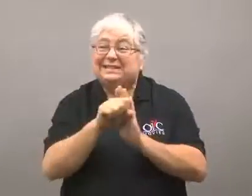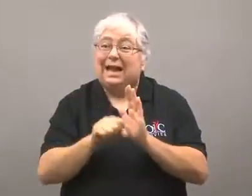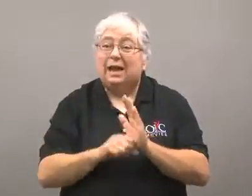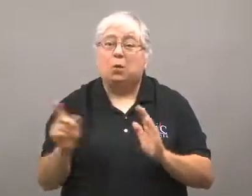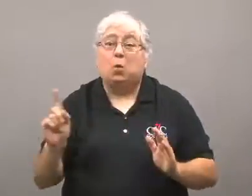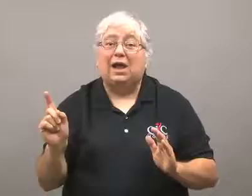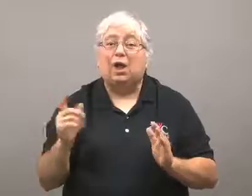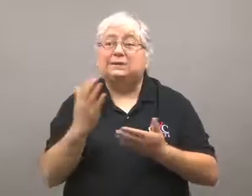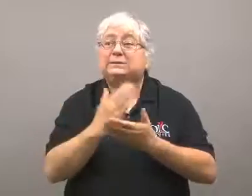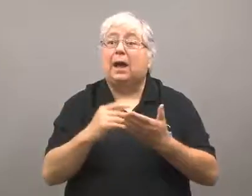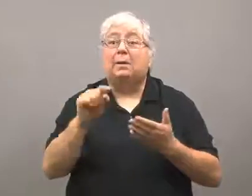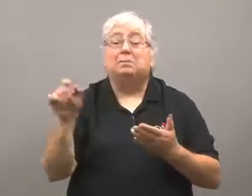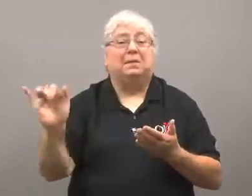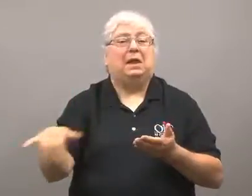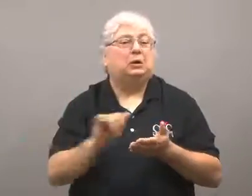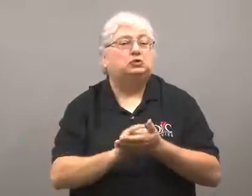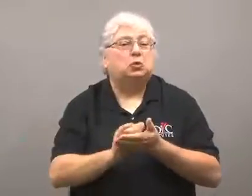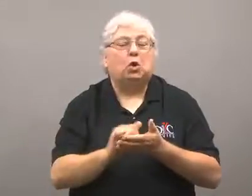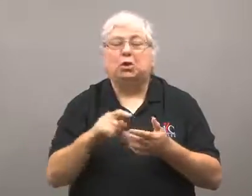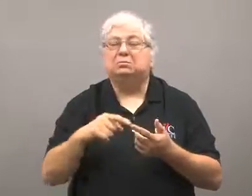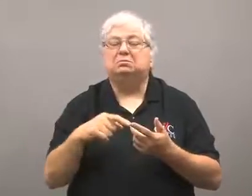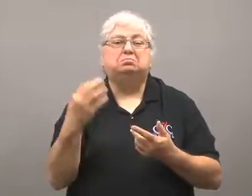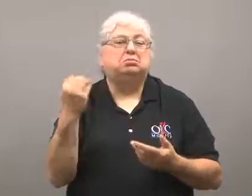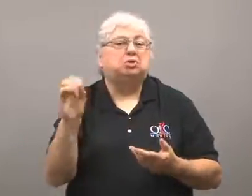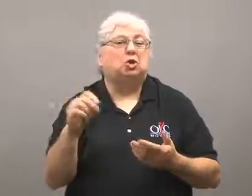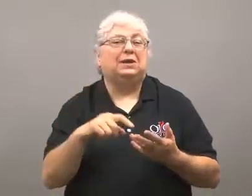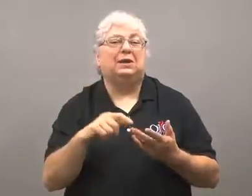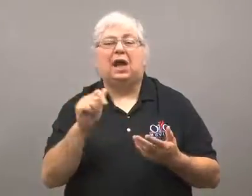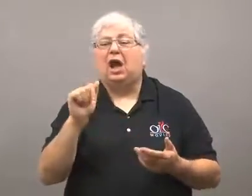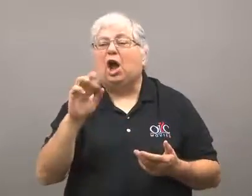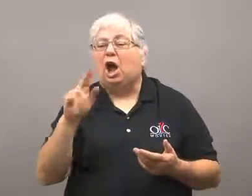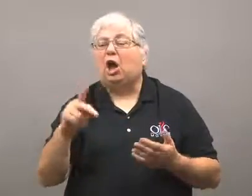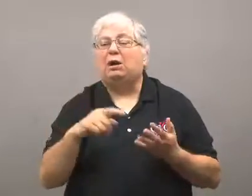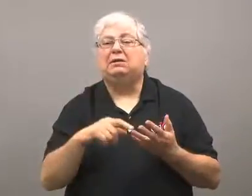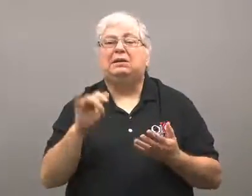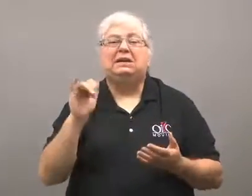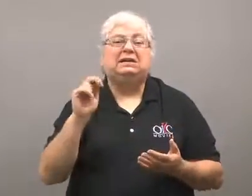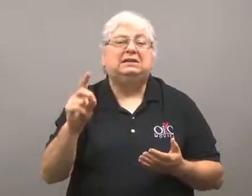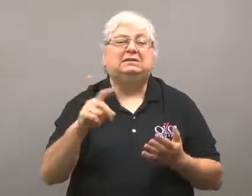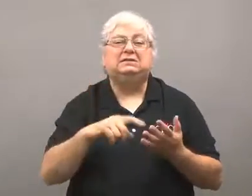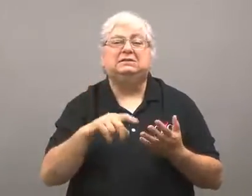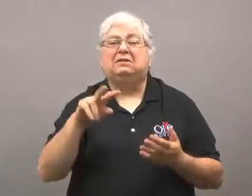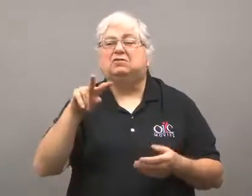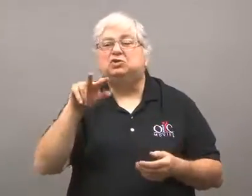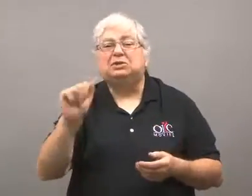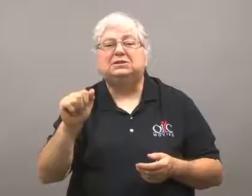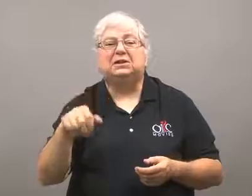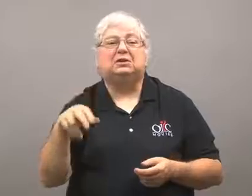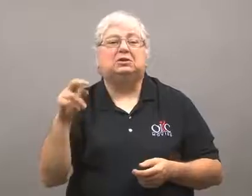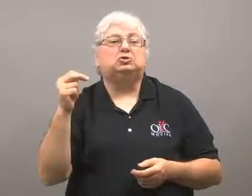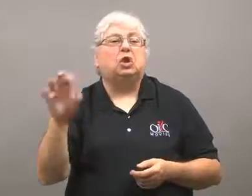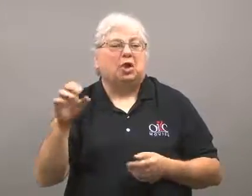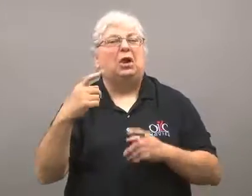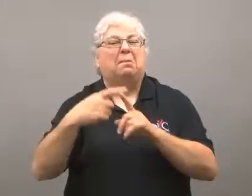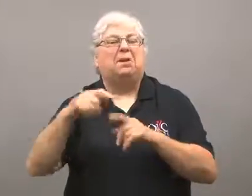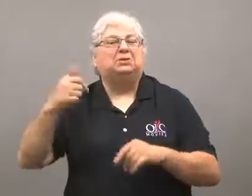Some of the states they're found in are New York, Missouri, Arkansas,